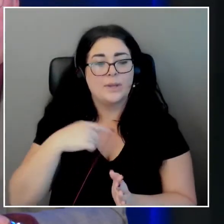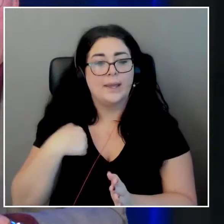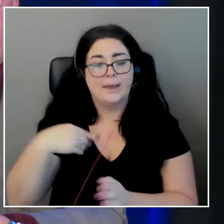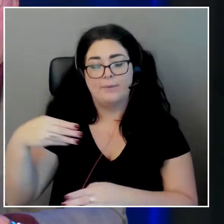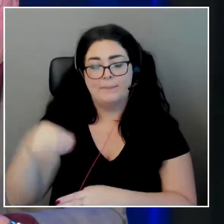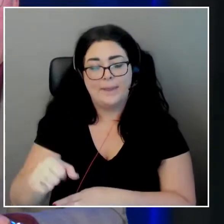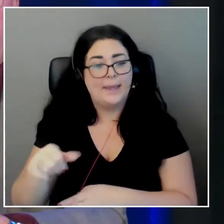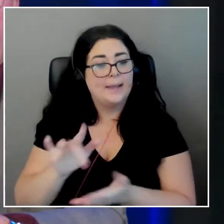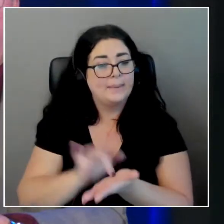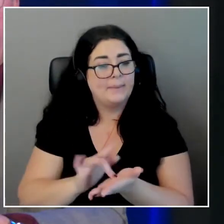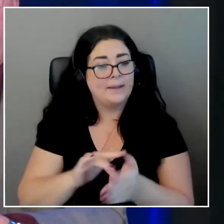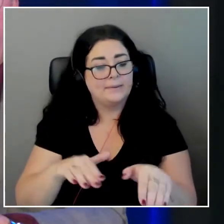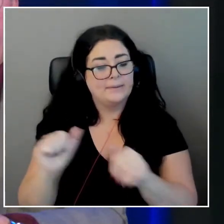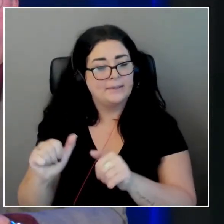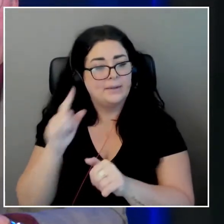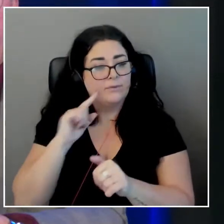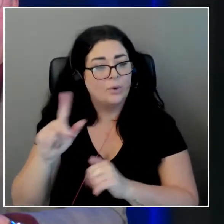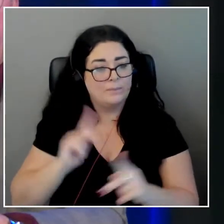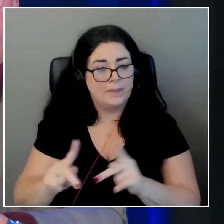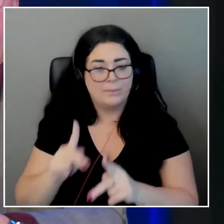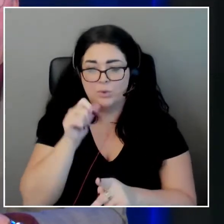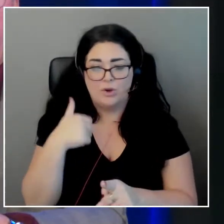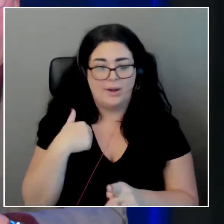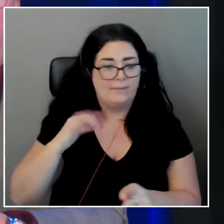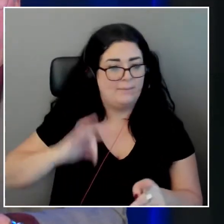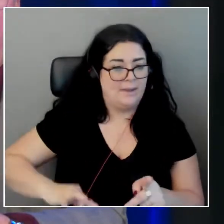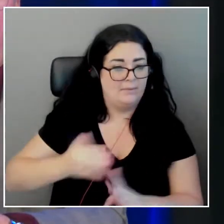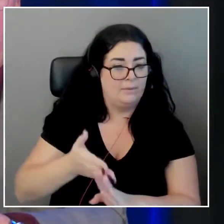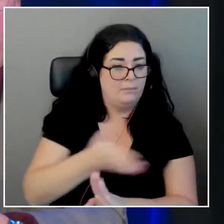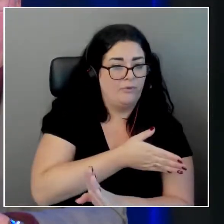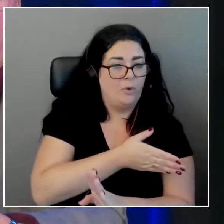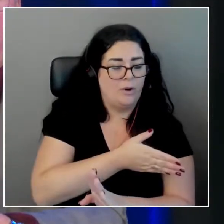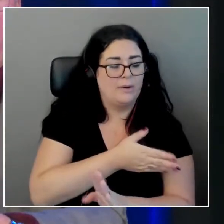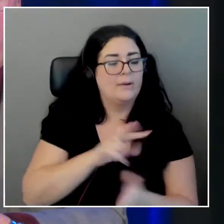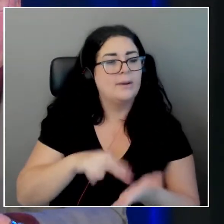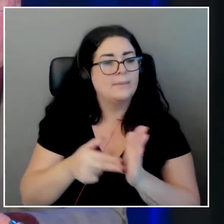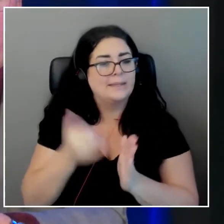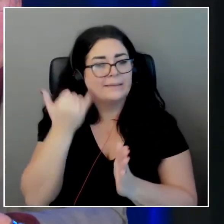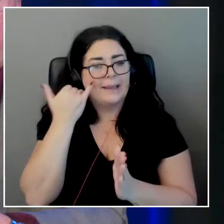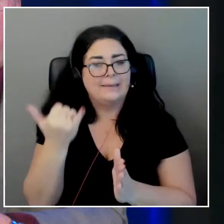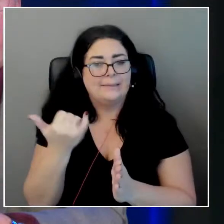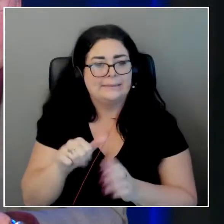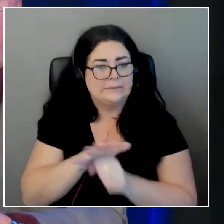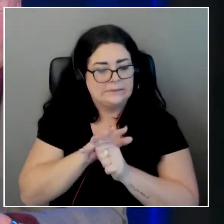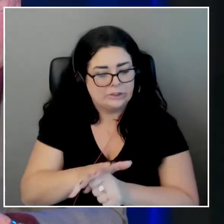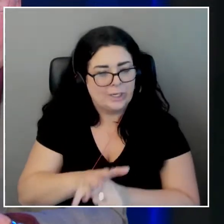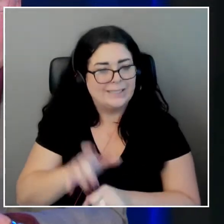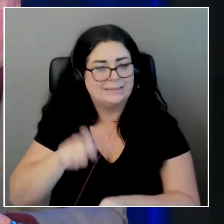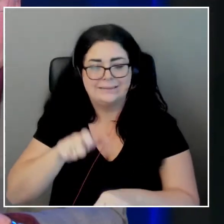who did not previously have this benefit to alleviate financial stress for those experiencing short-term illness.